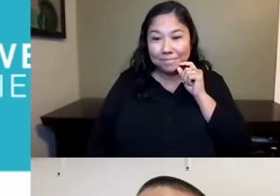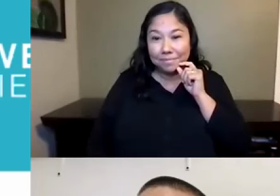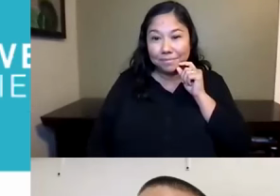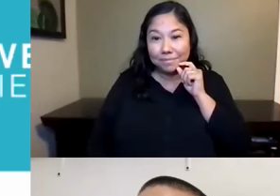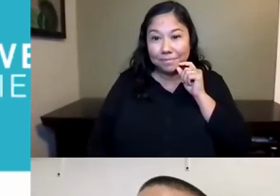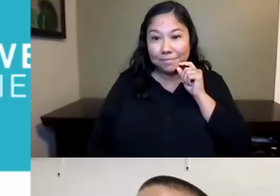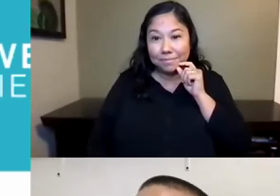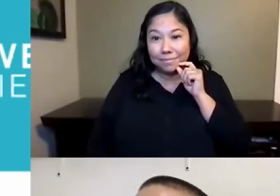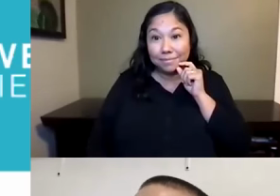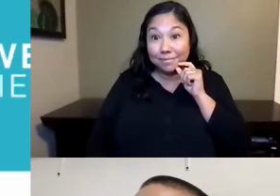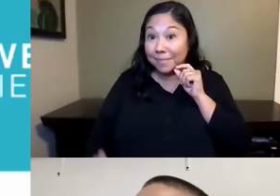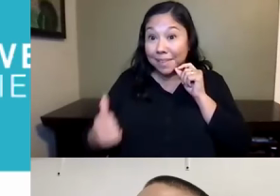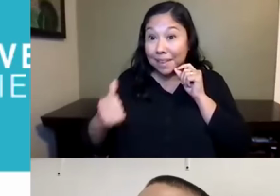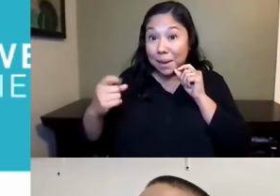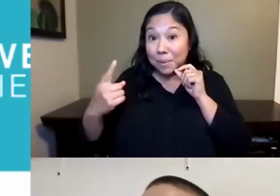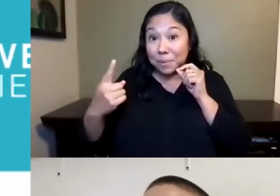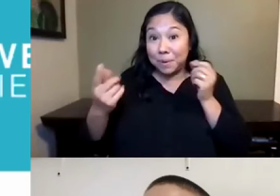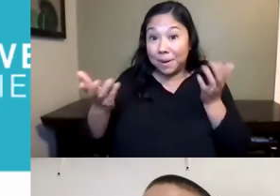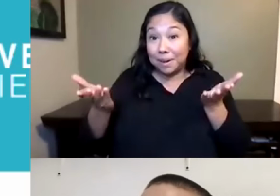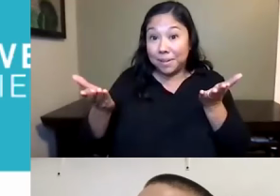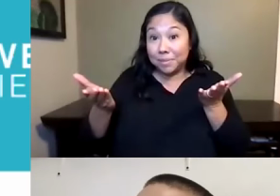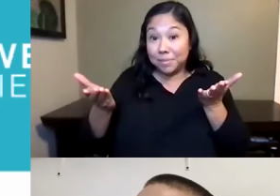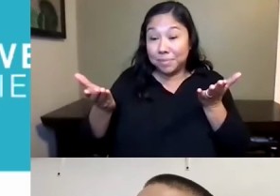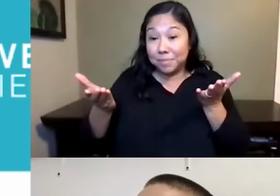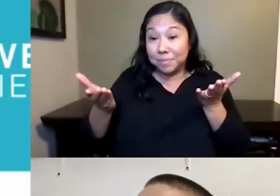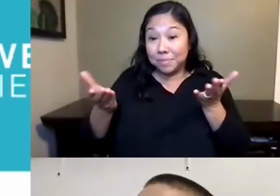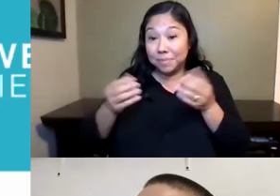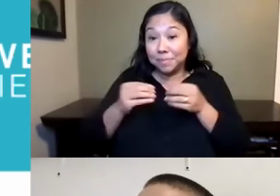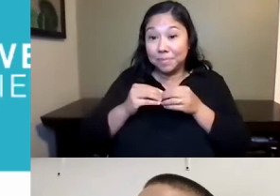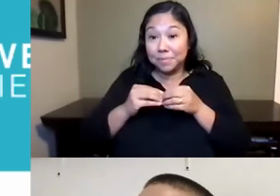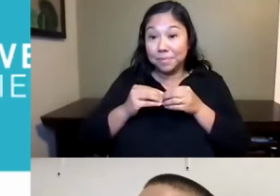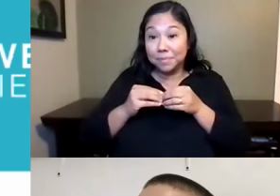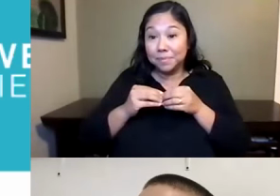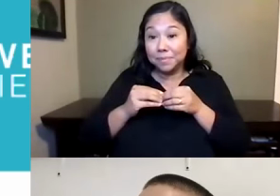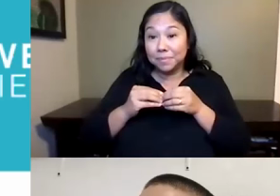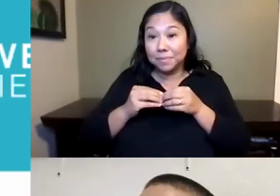Anyone? I don't think we have questions yet.